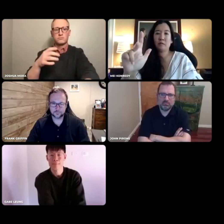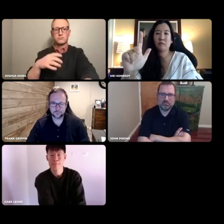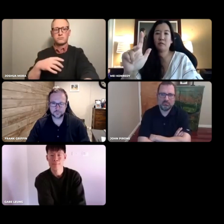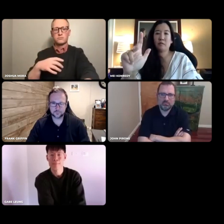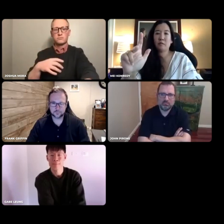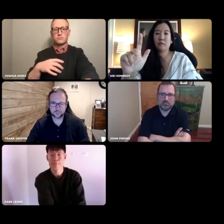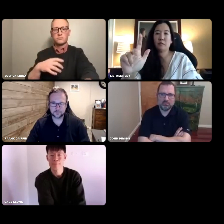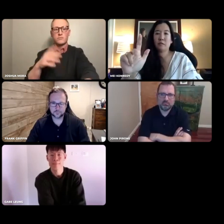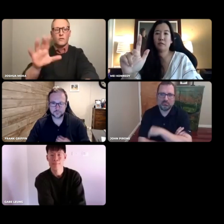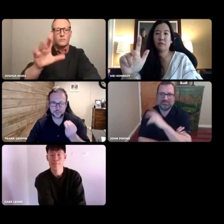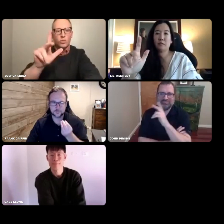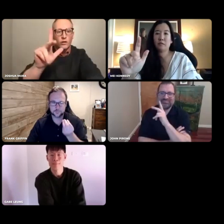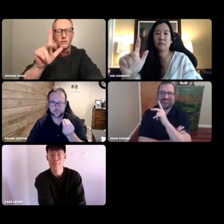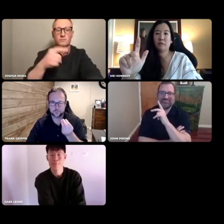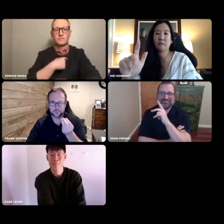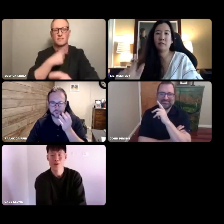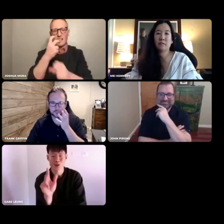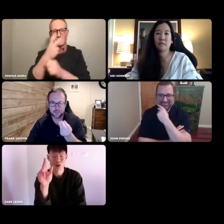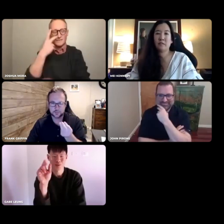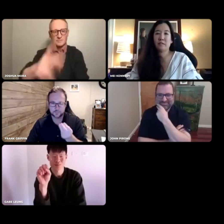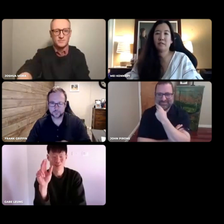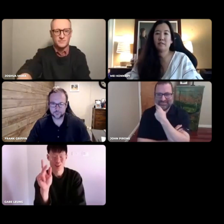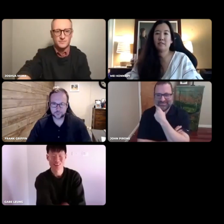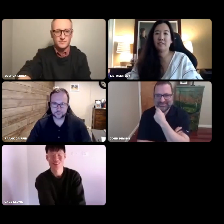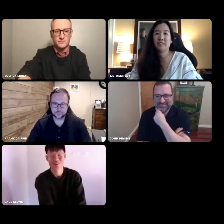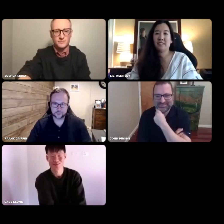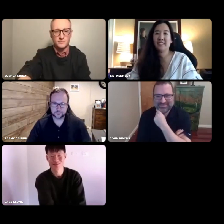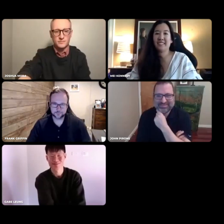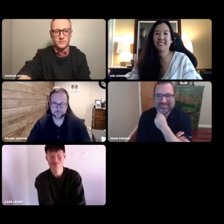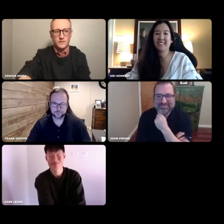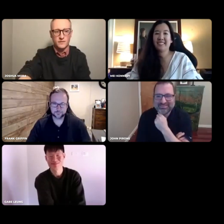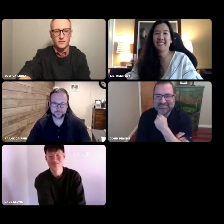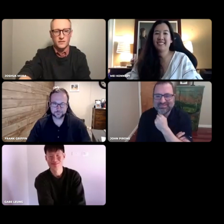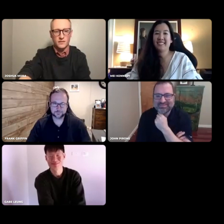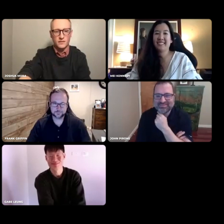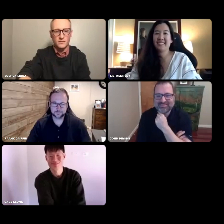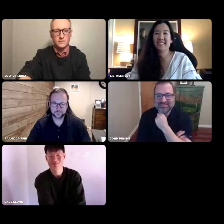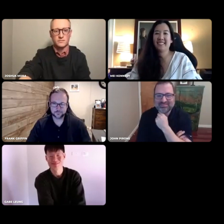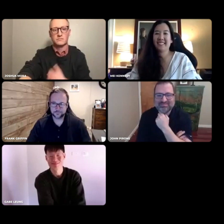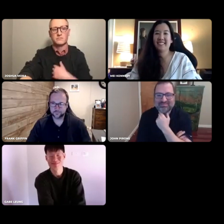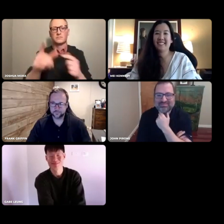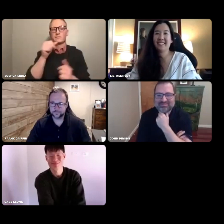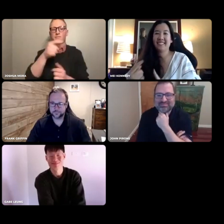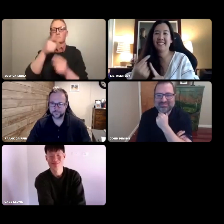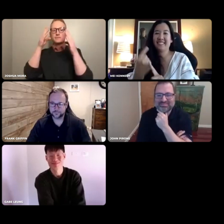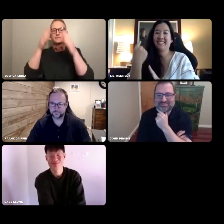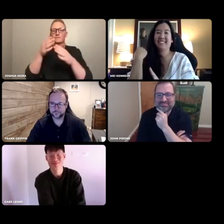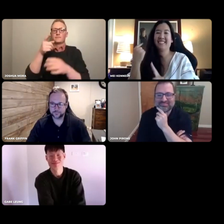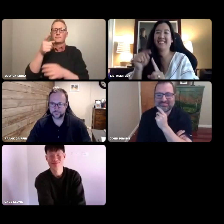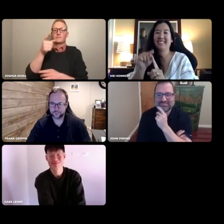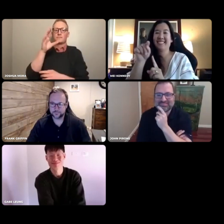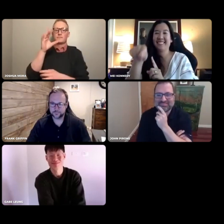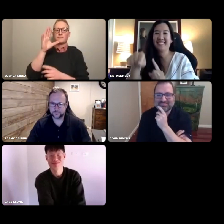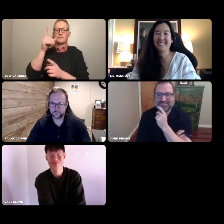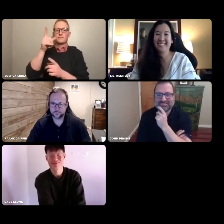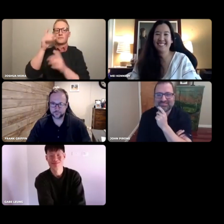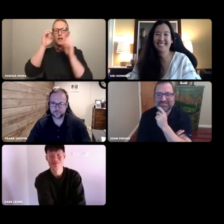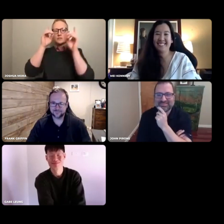March 23. I'm having a hard time seeing here!